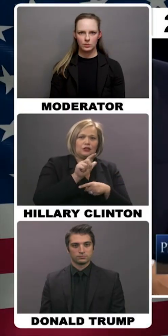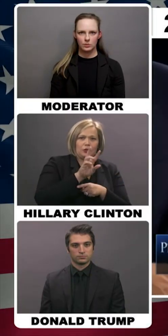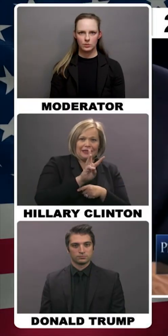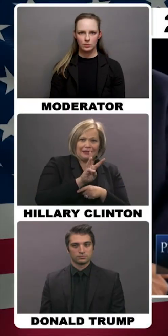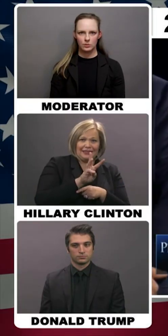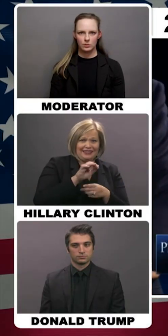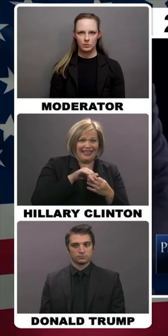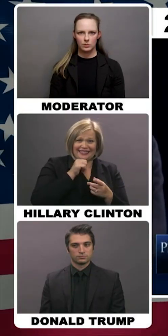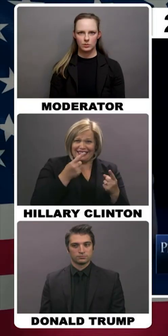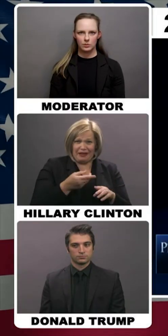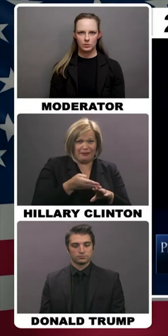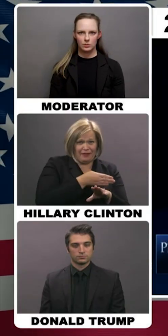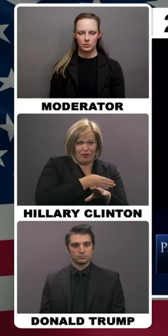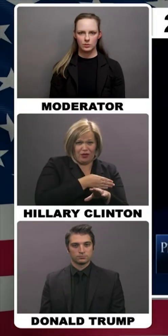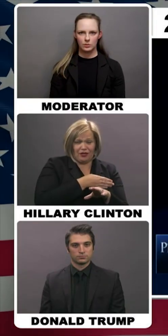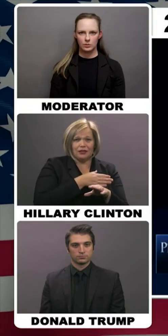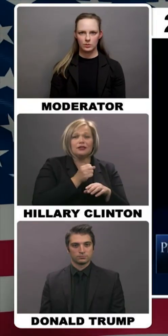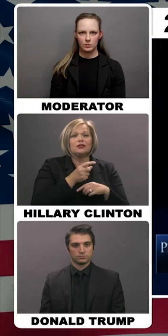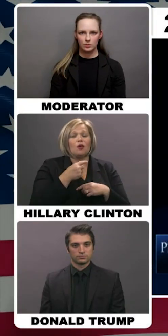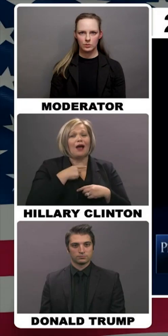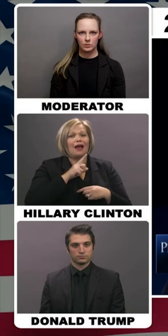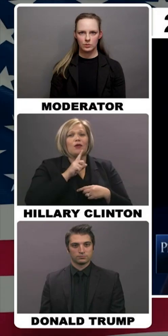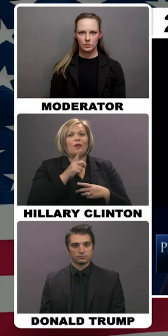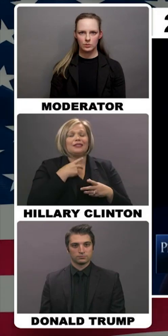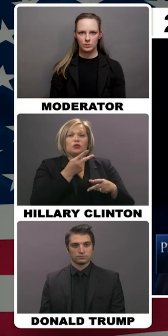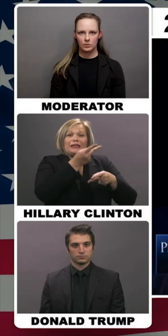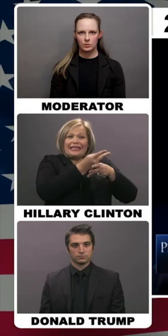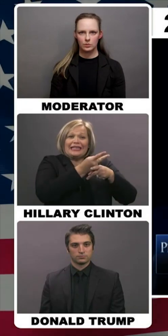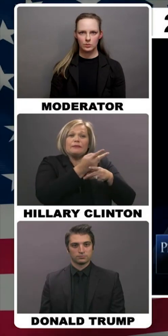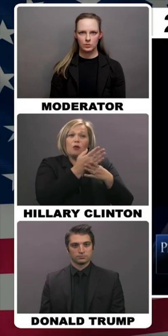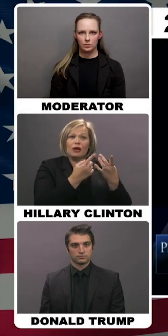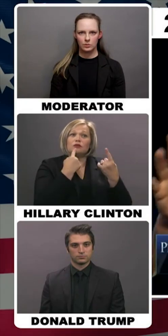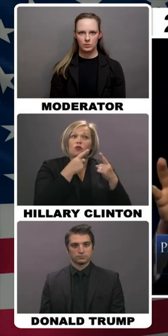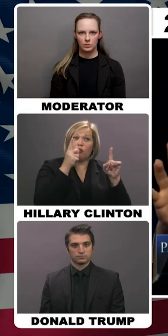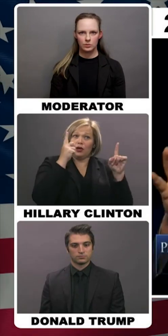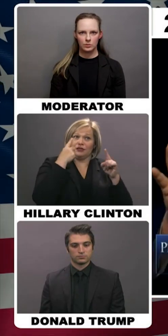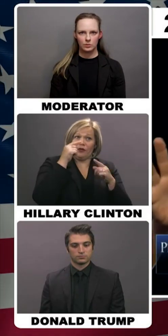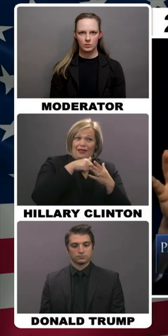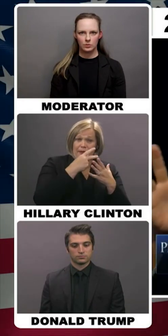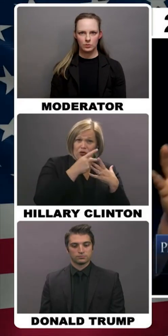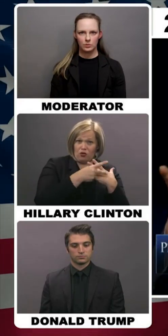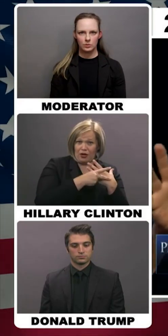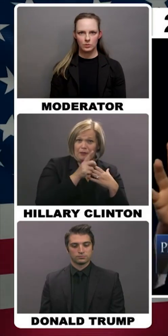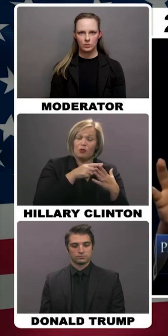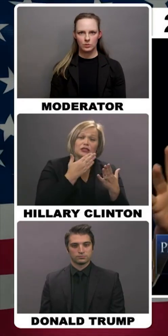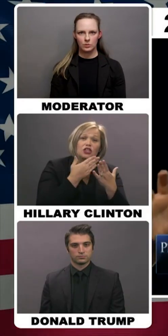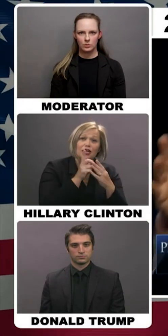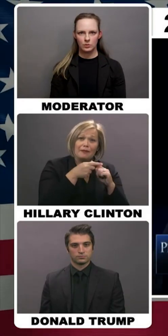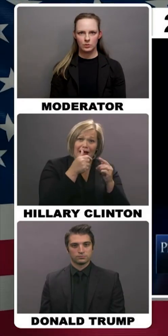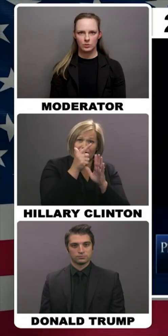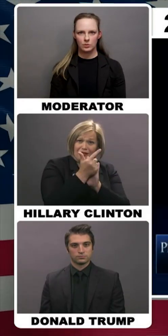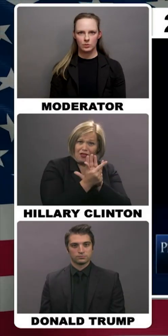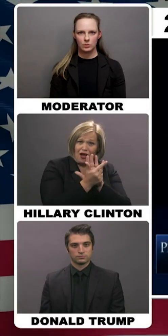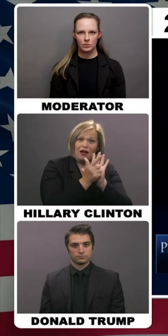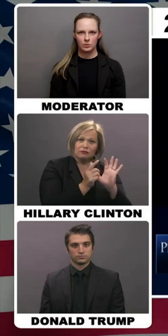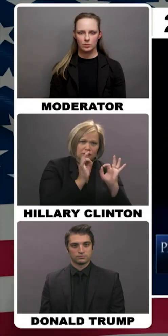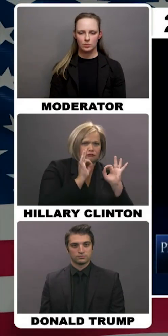So I want very much to save what works and is good about the Affordable Care Act, but we've gotta get costs down.